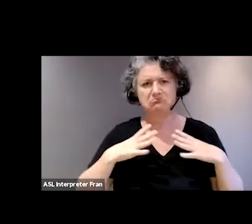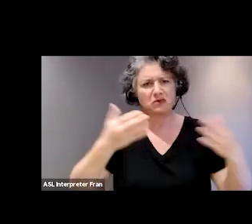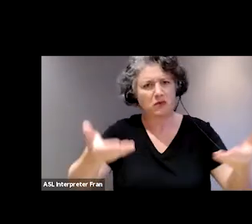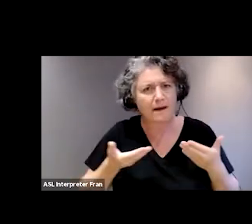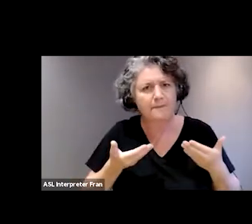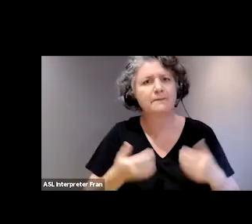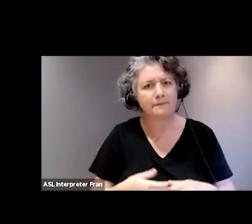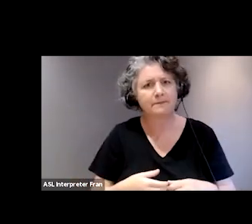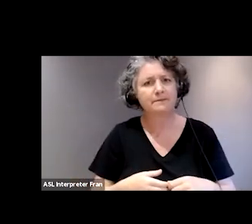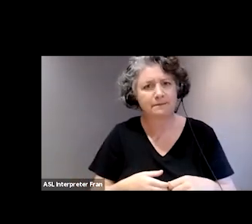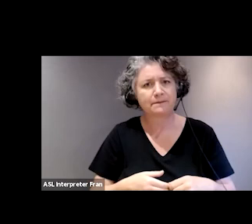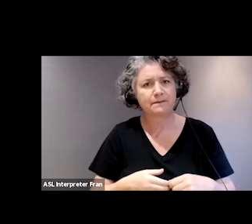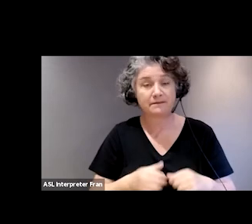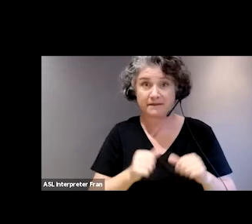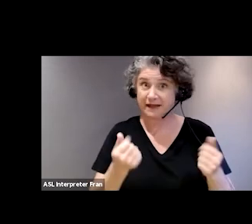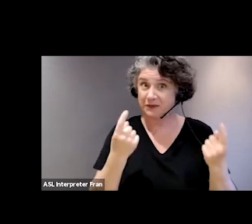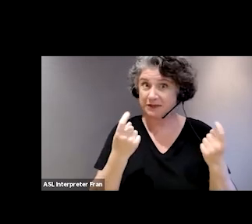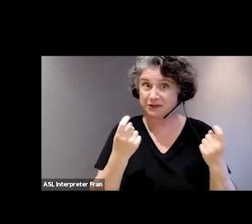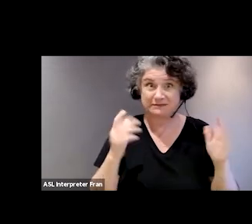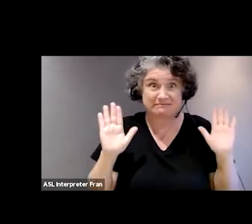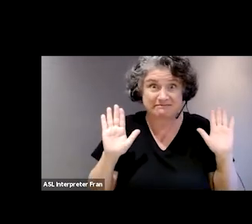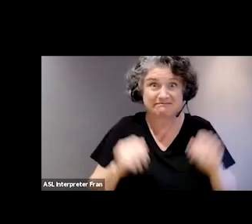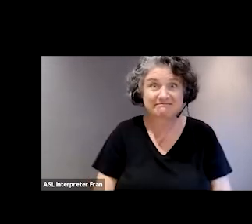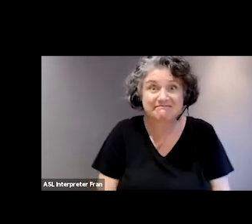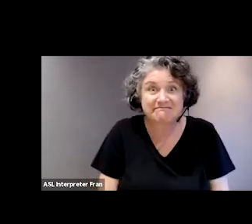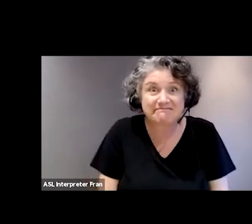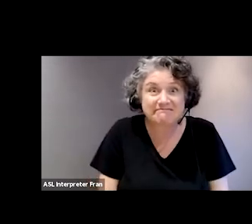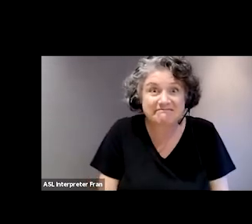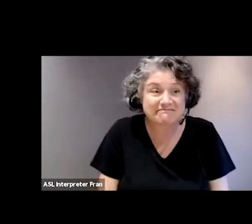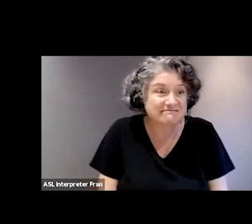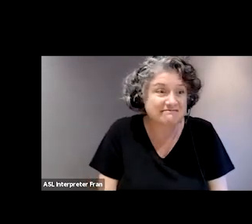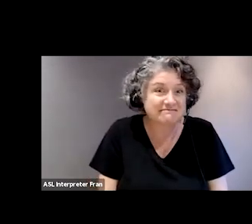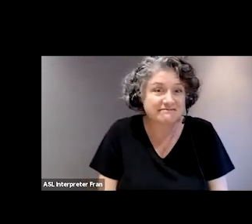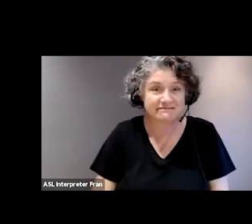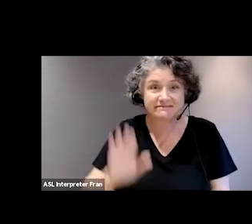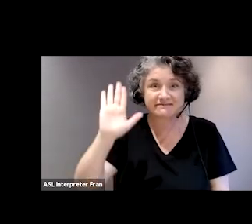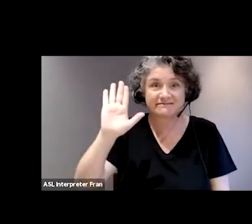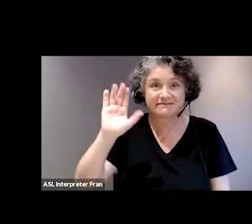t wish